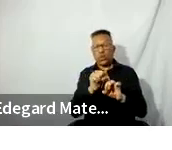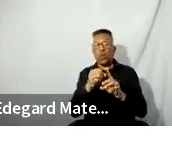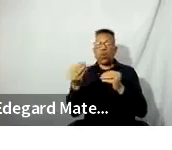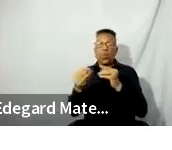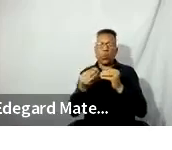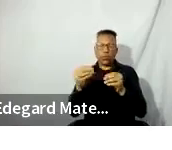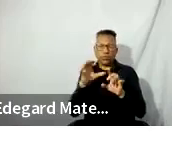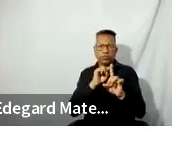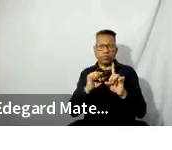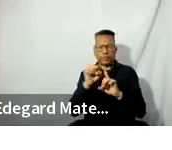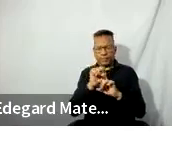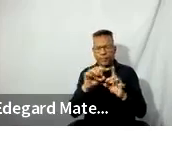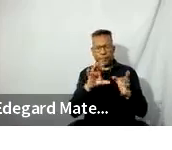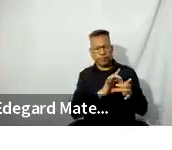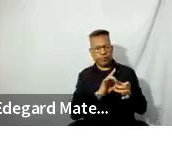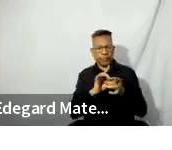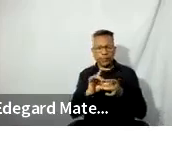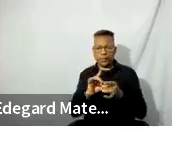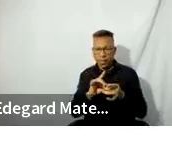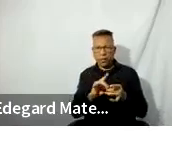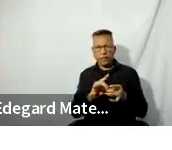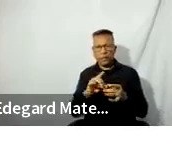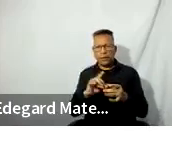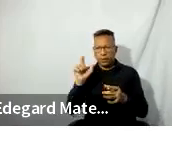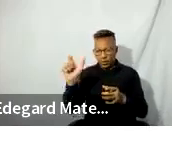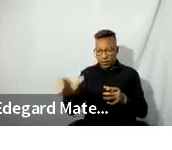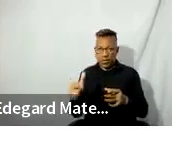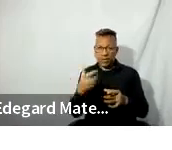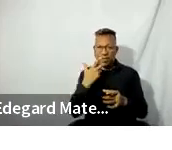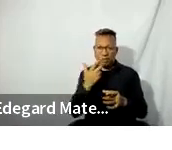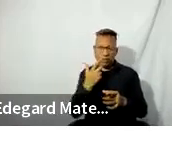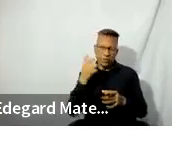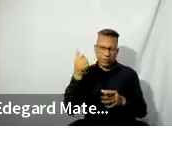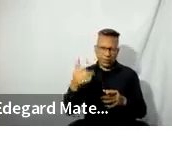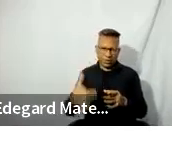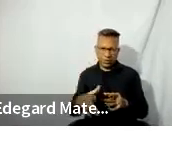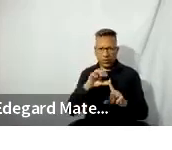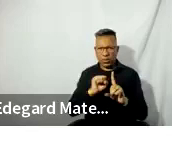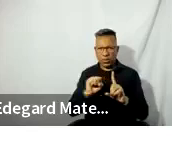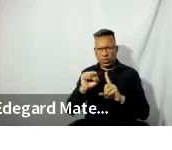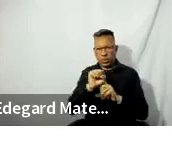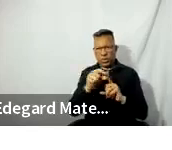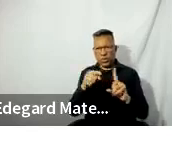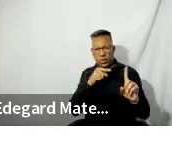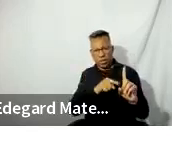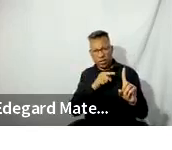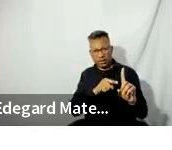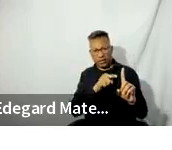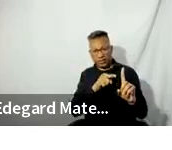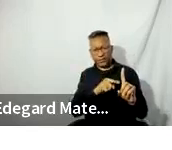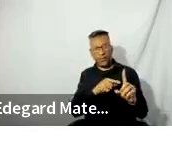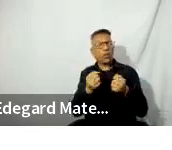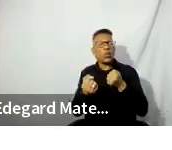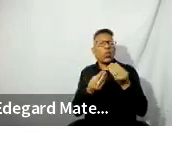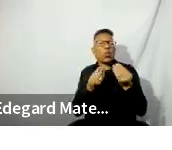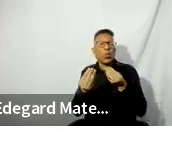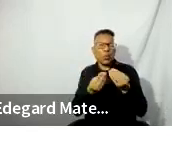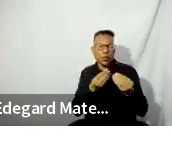that he's looking at t then is first of all the thing that binds us all that binds us all together at , that the